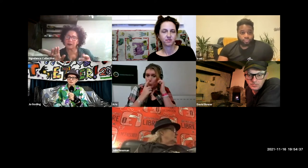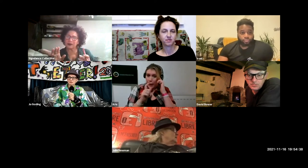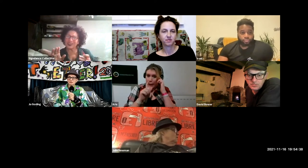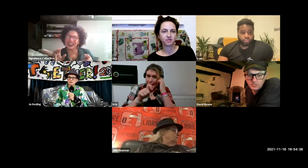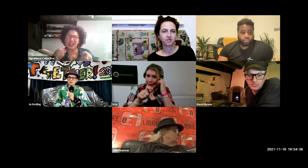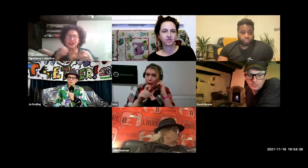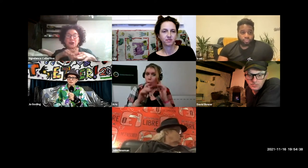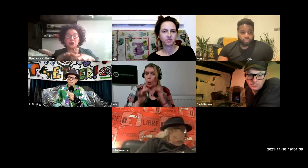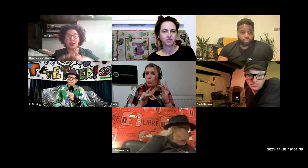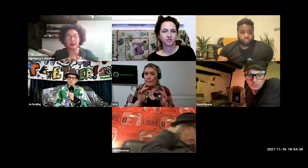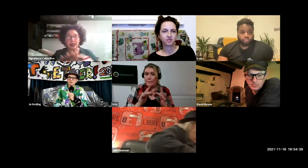it is